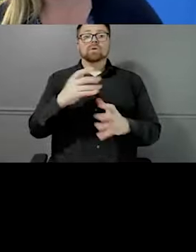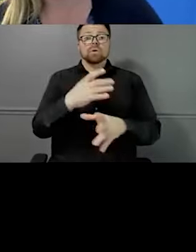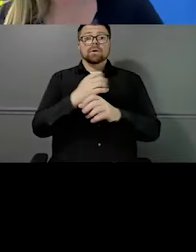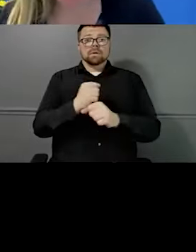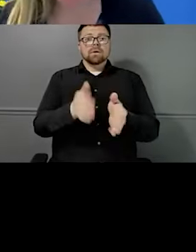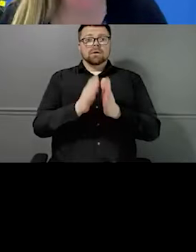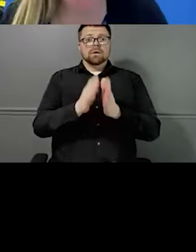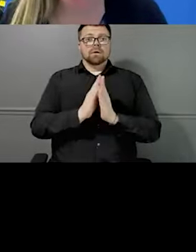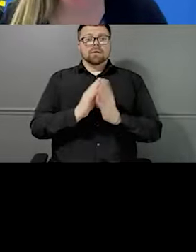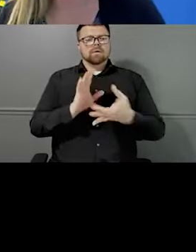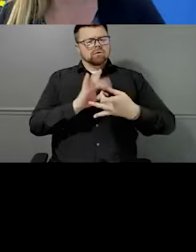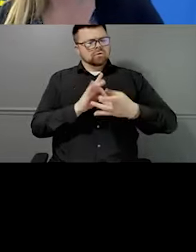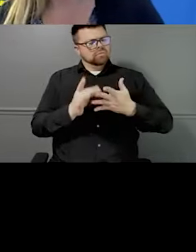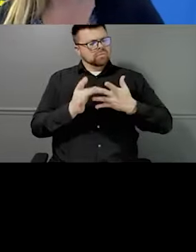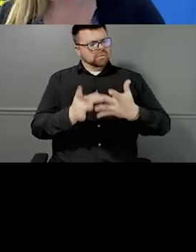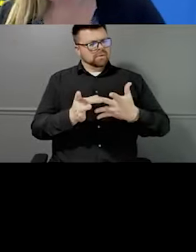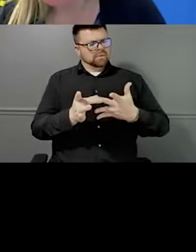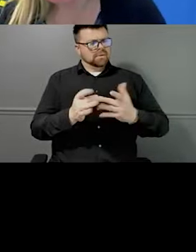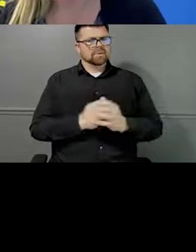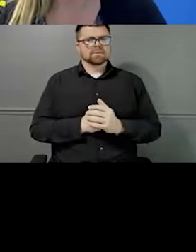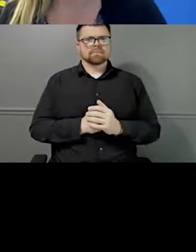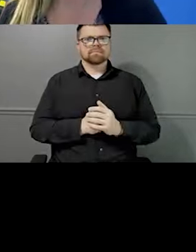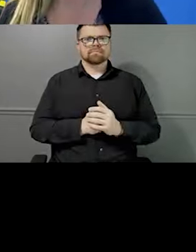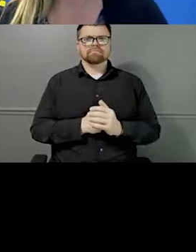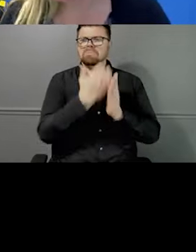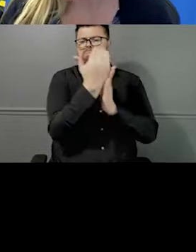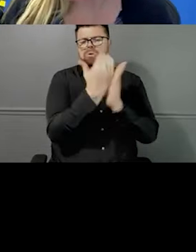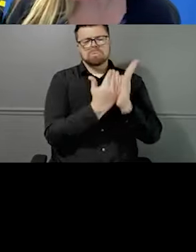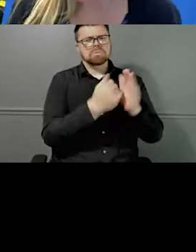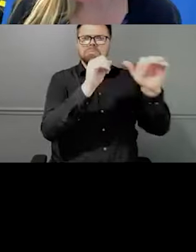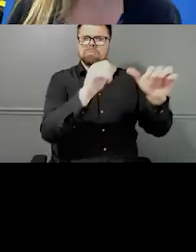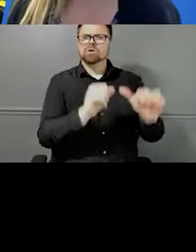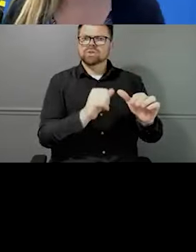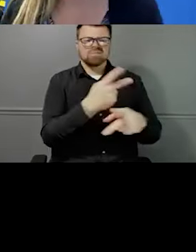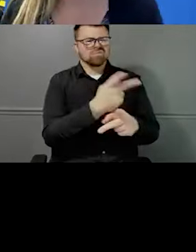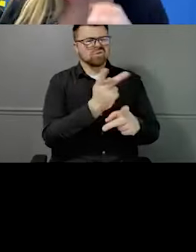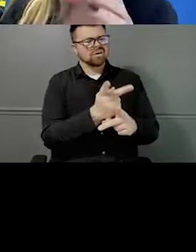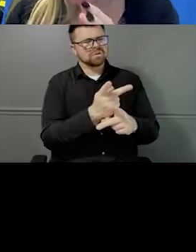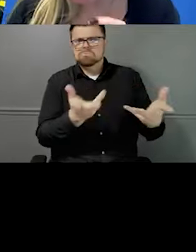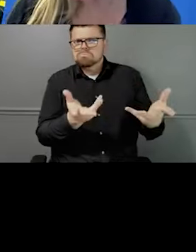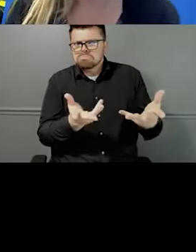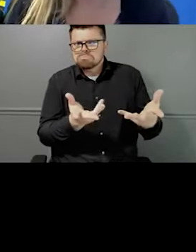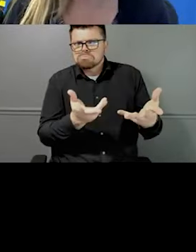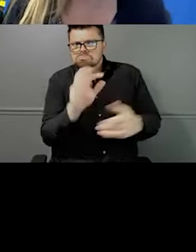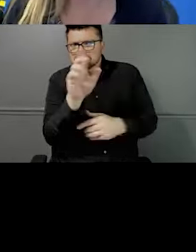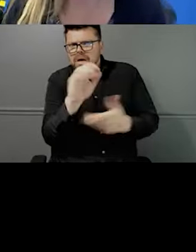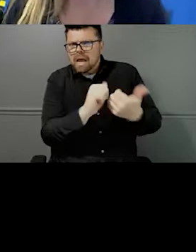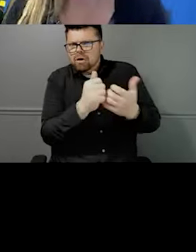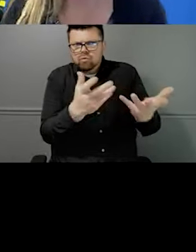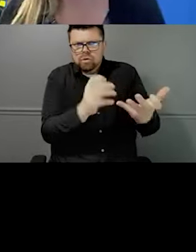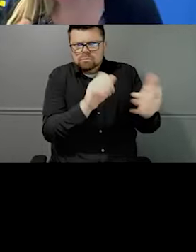for guidance on the listing of products. How do you want them listed? In what order should we list them?